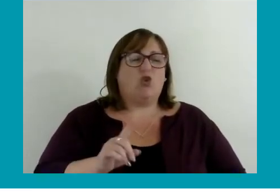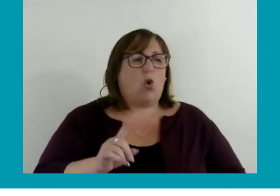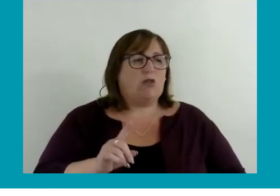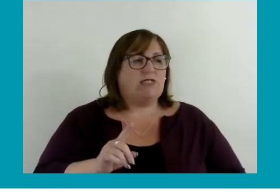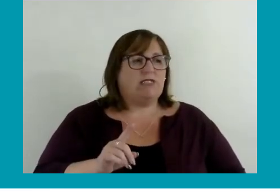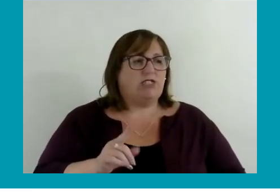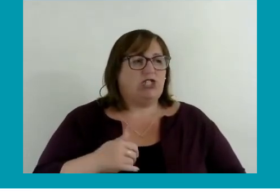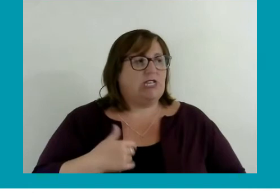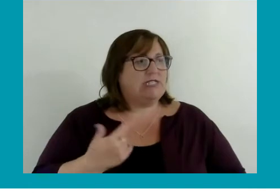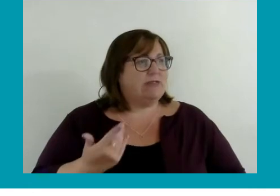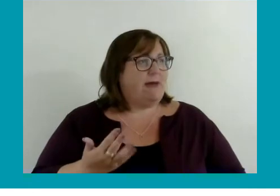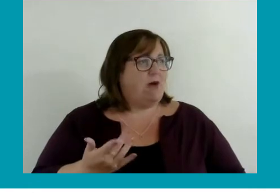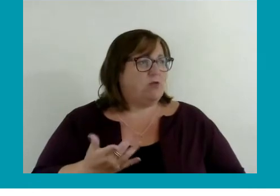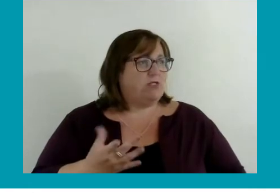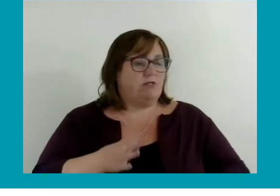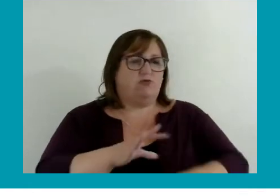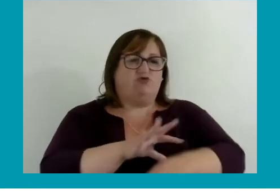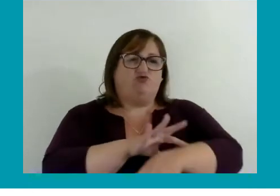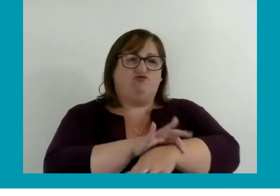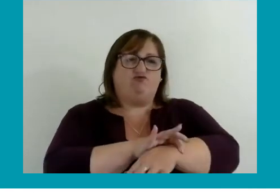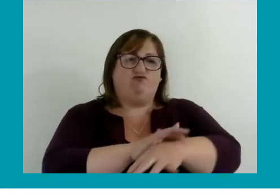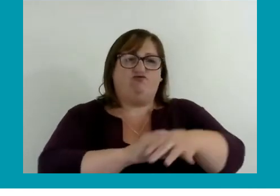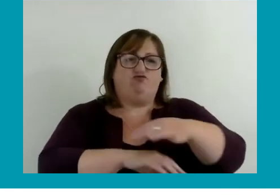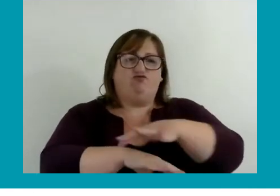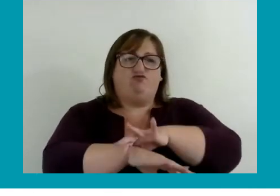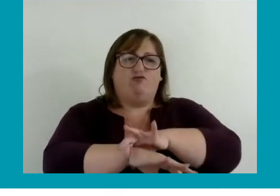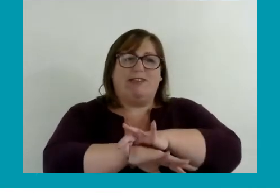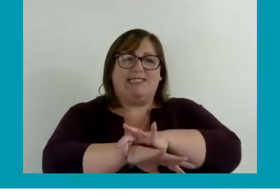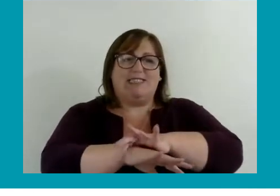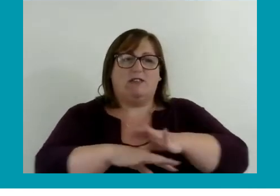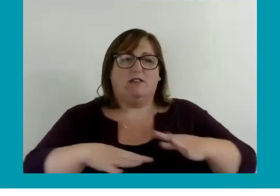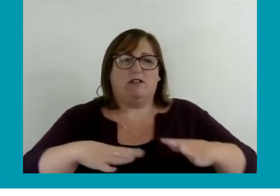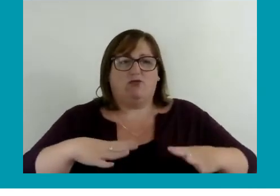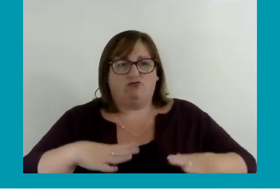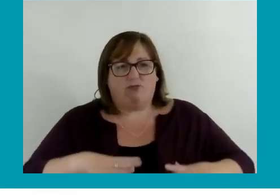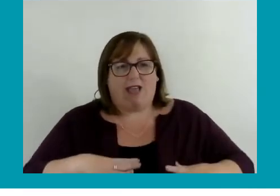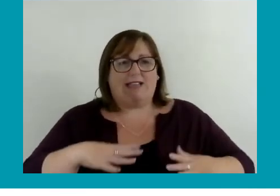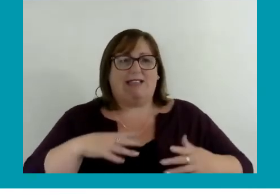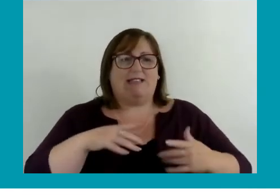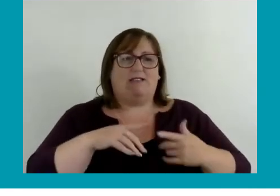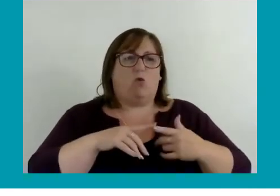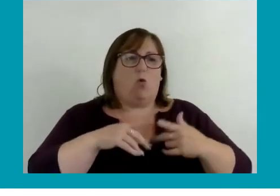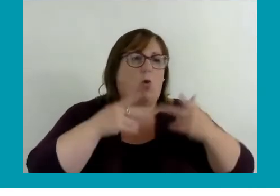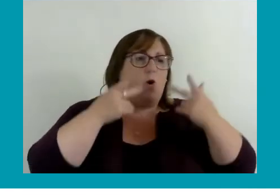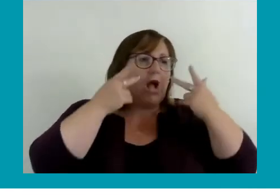and um glasses and whether or not you use pens and pencils um